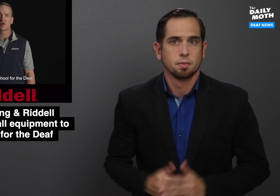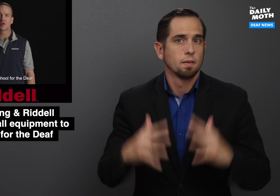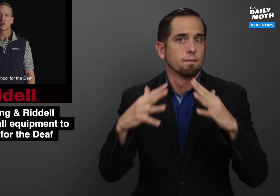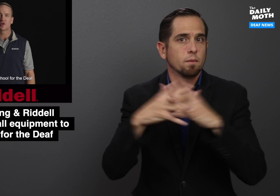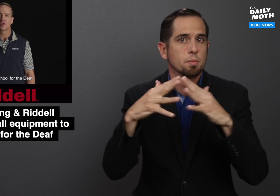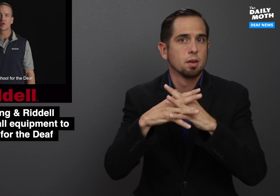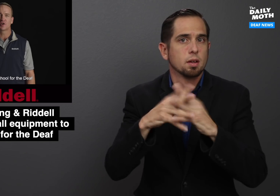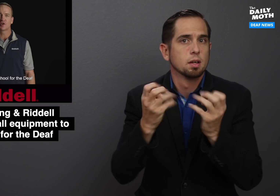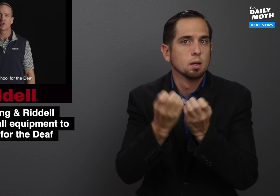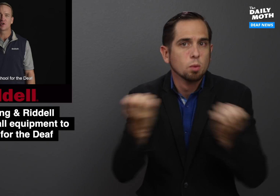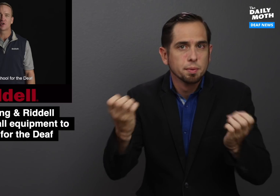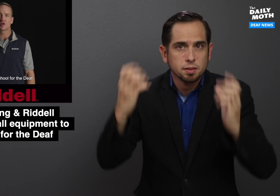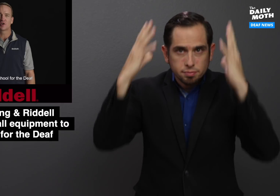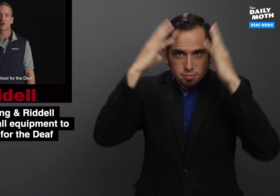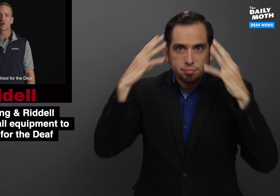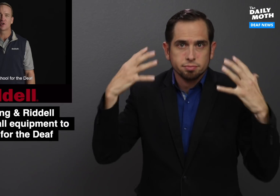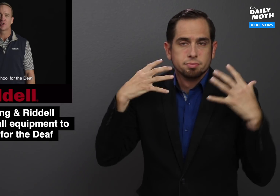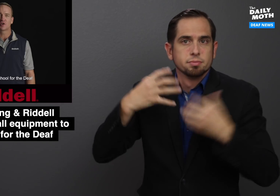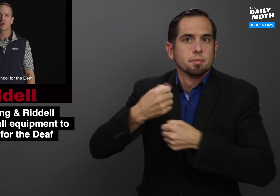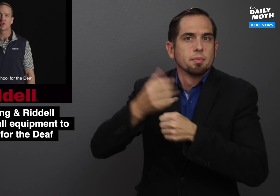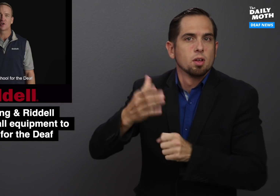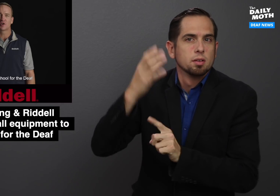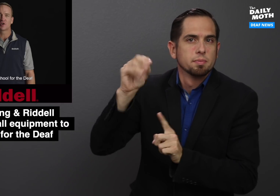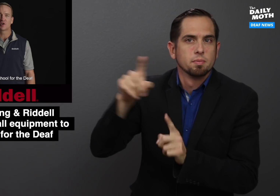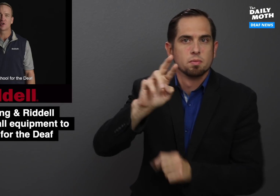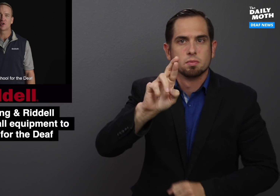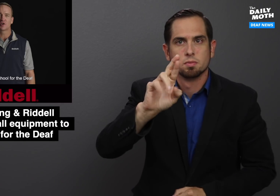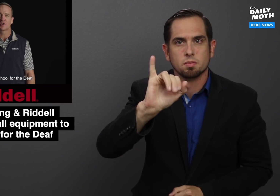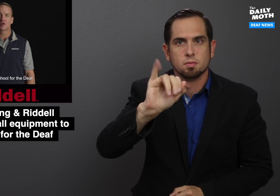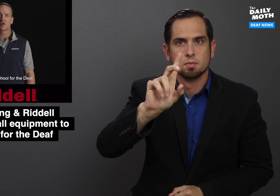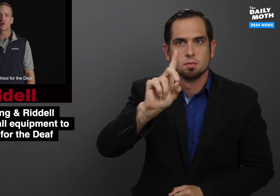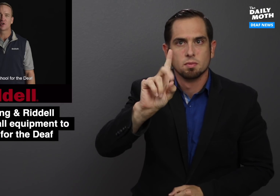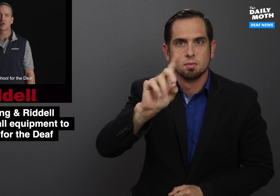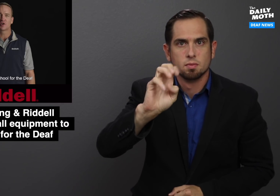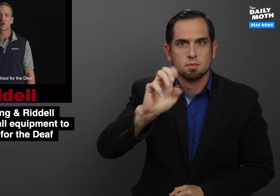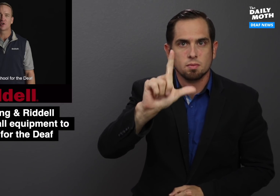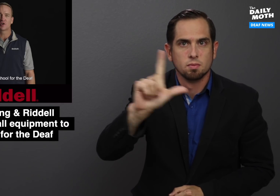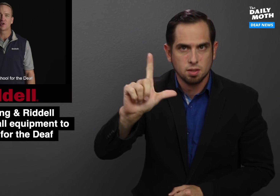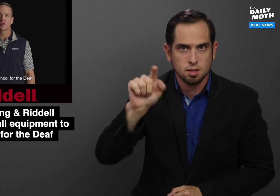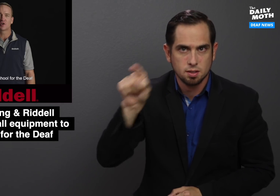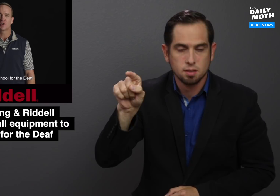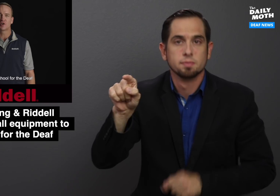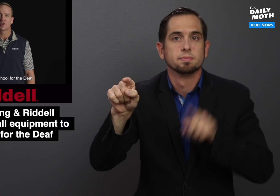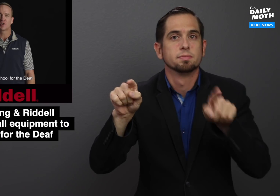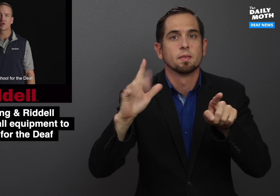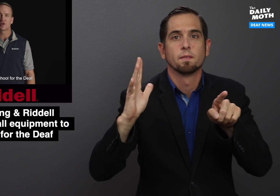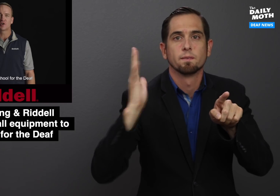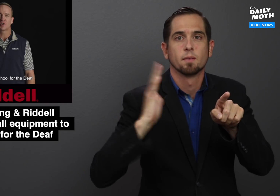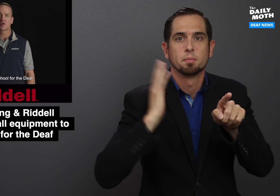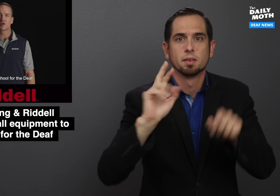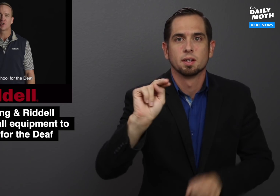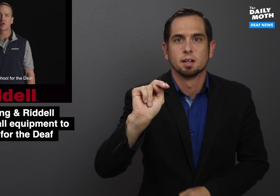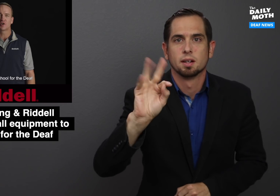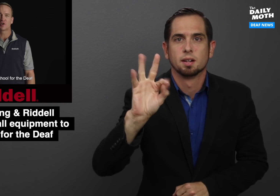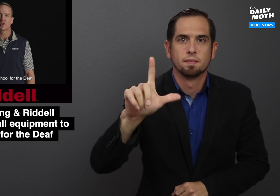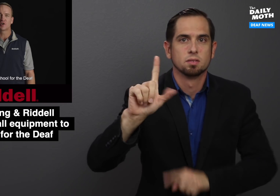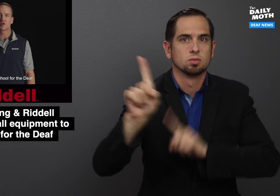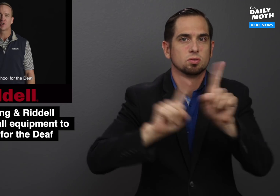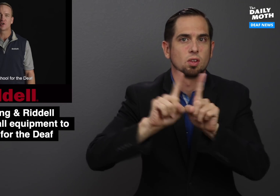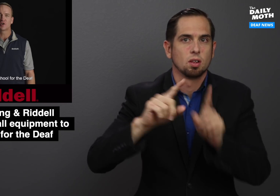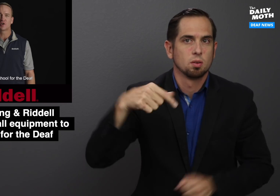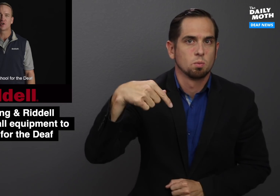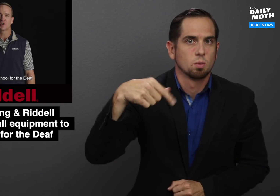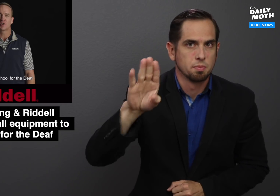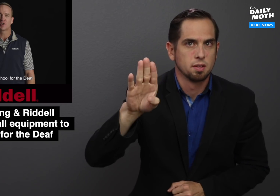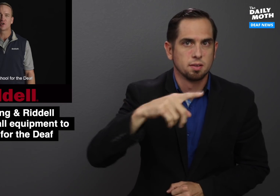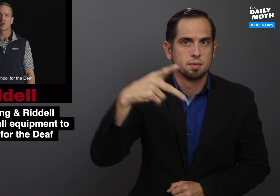Football equipment maker Riddell and former NFL star quarterback